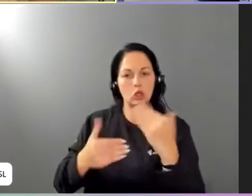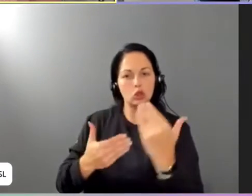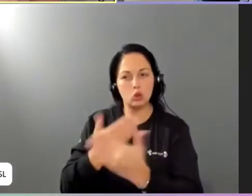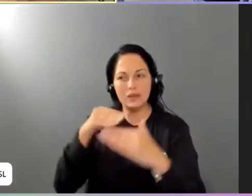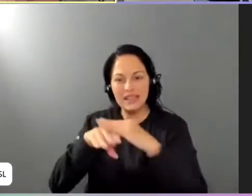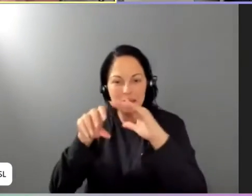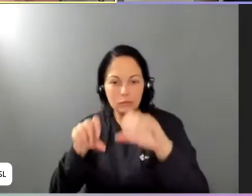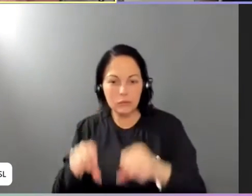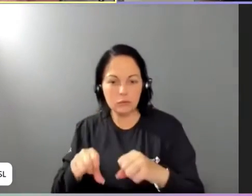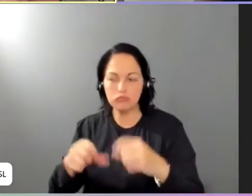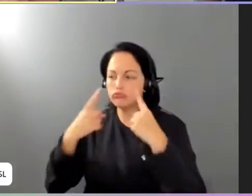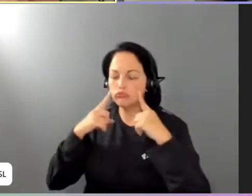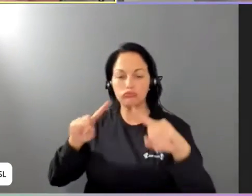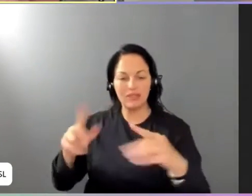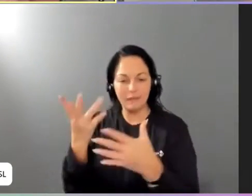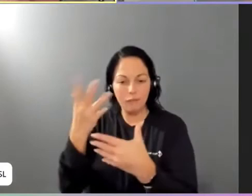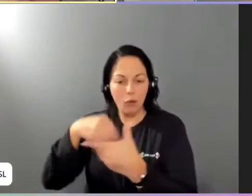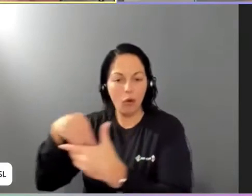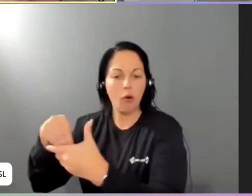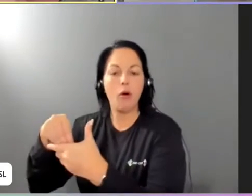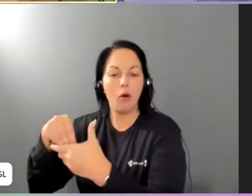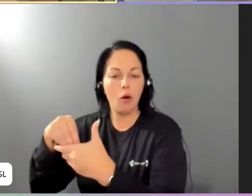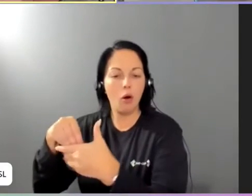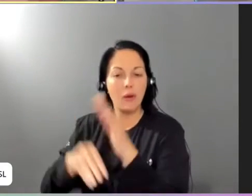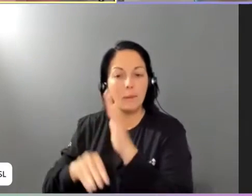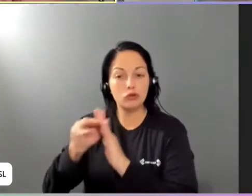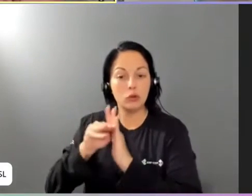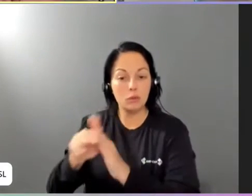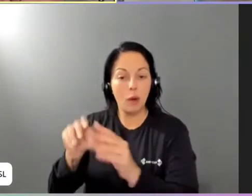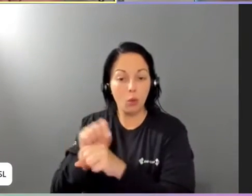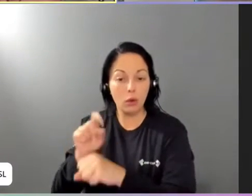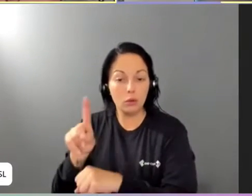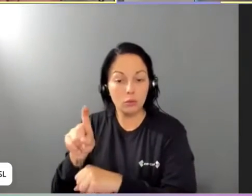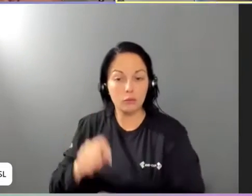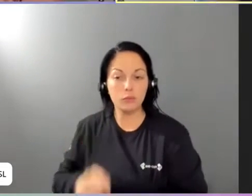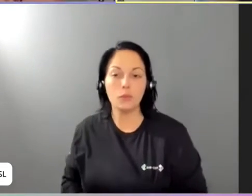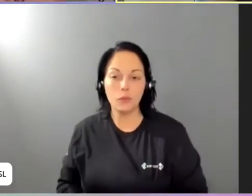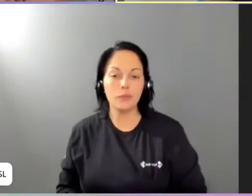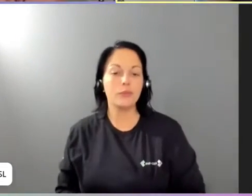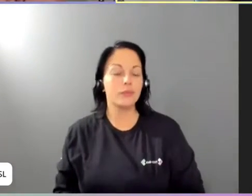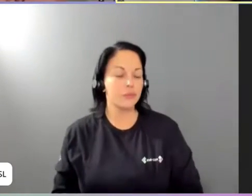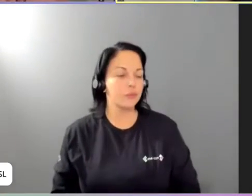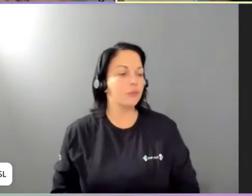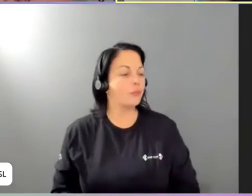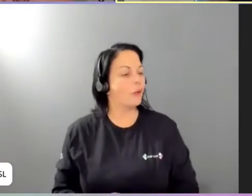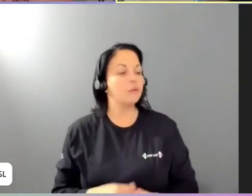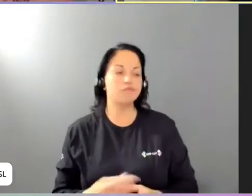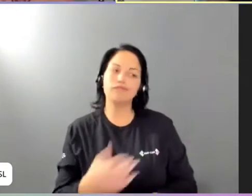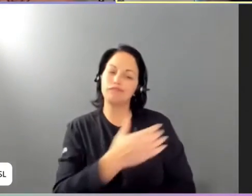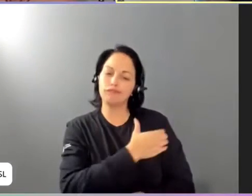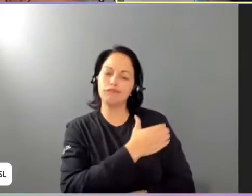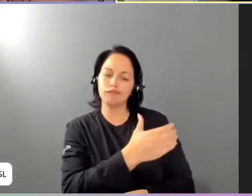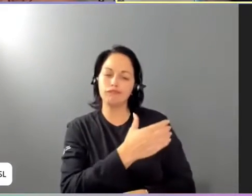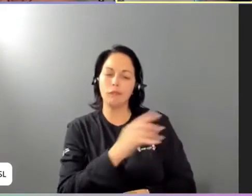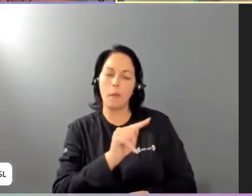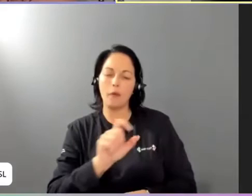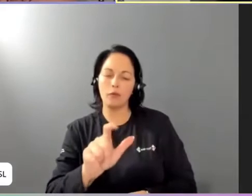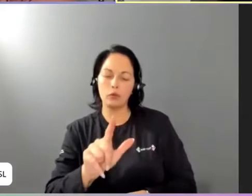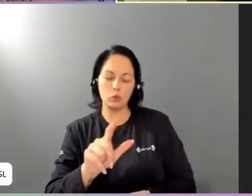and colleagues there across the company, why you think it's important to get the new accessibility center excellence of there involved at